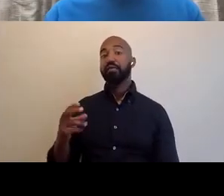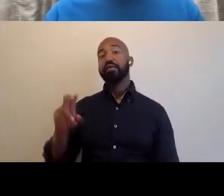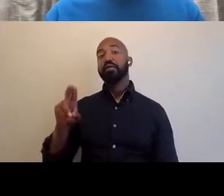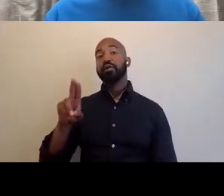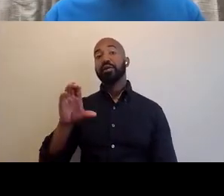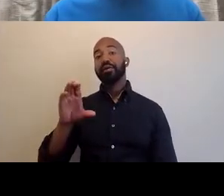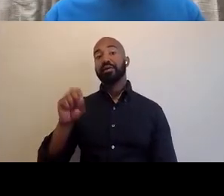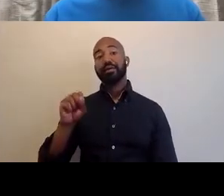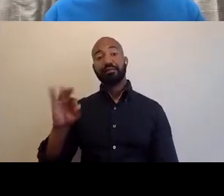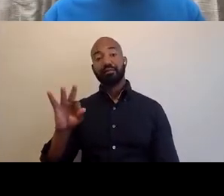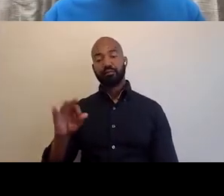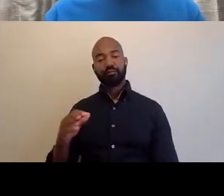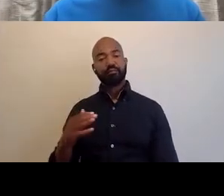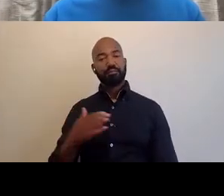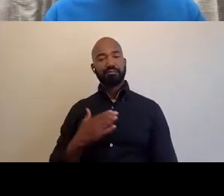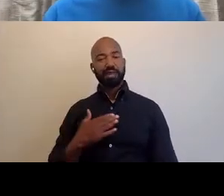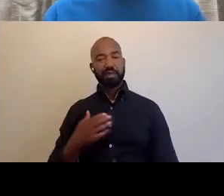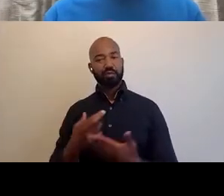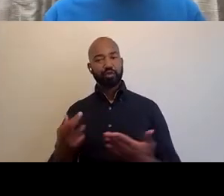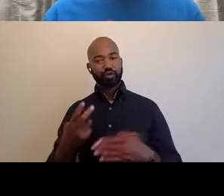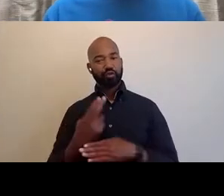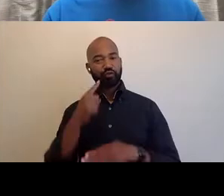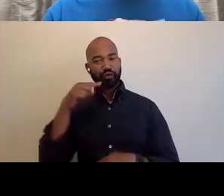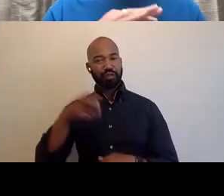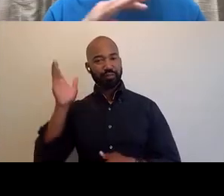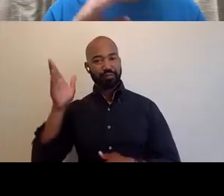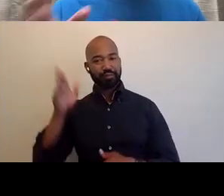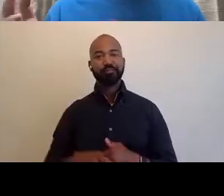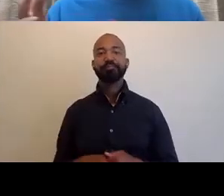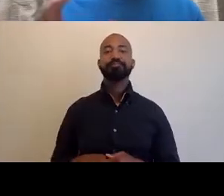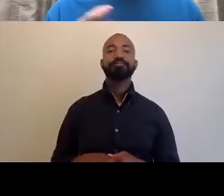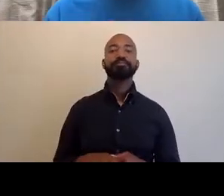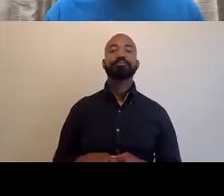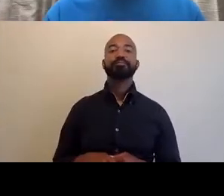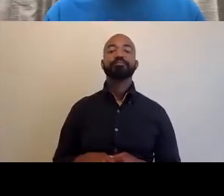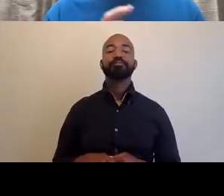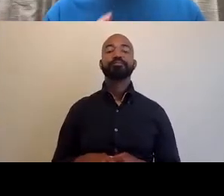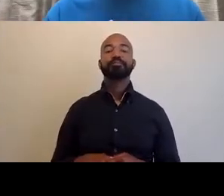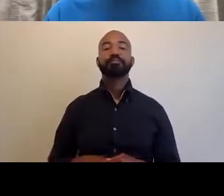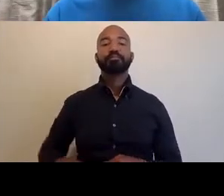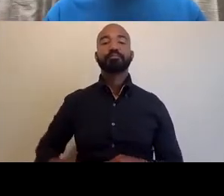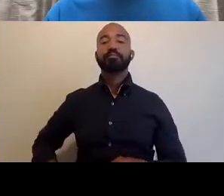that we're gonna review. And I'd like to just bring up that when we look at labs,